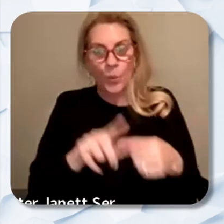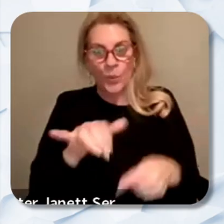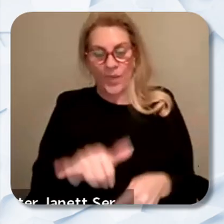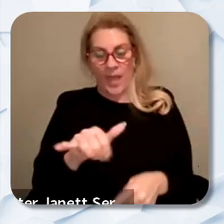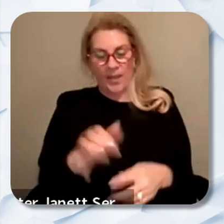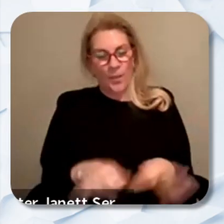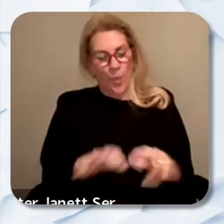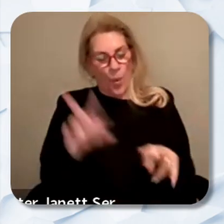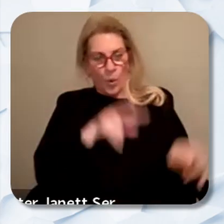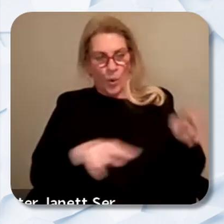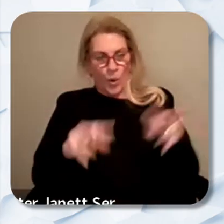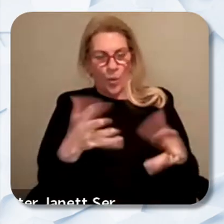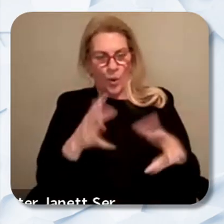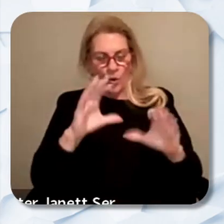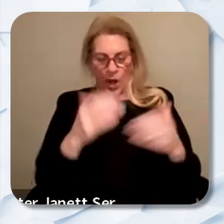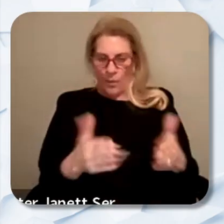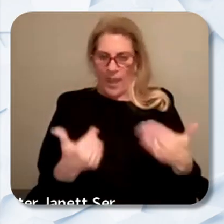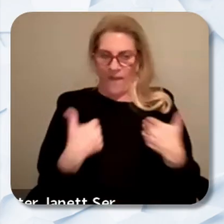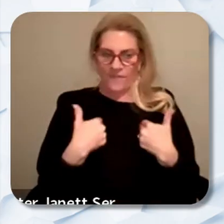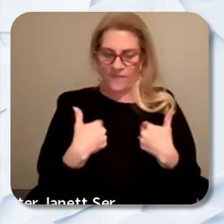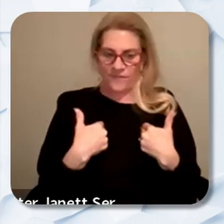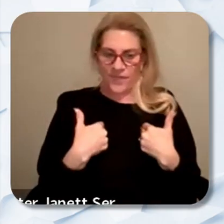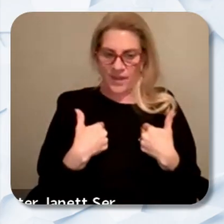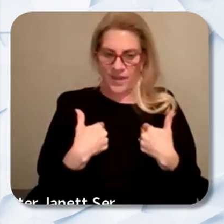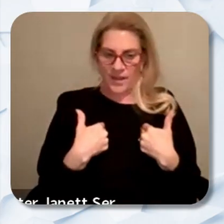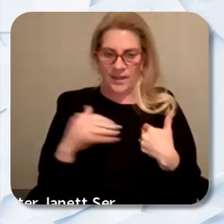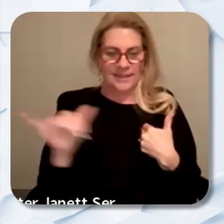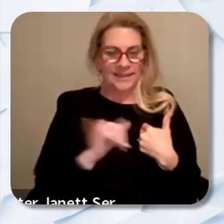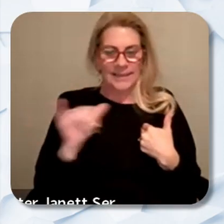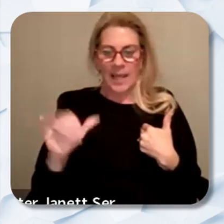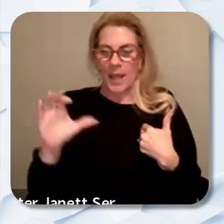at what does your classroom have? And like Candace had mentioned you know with parents